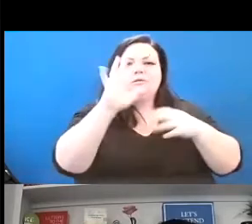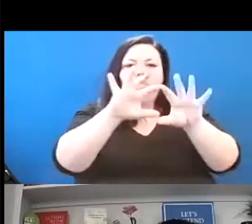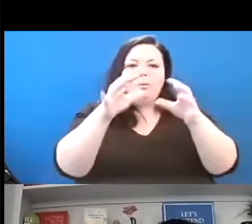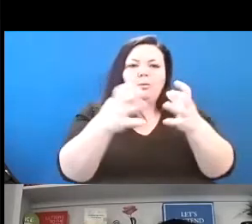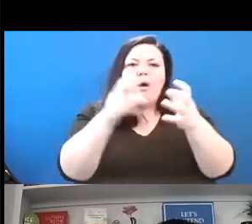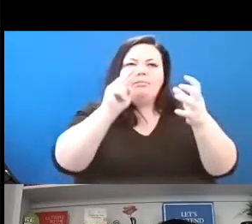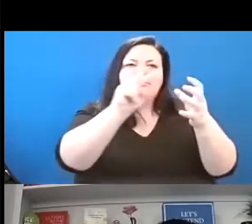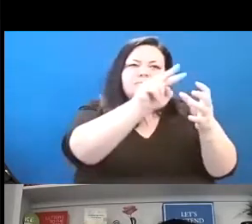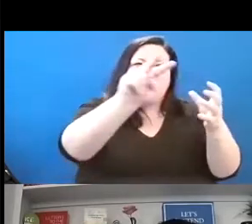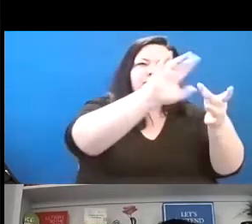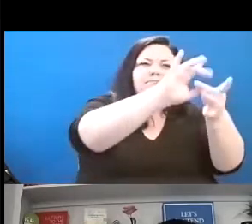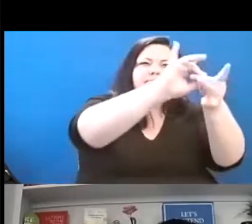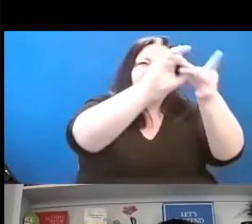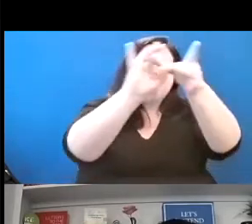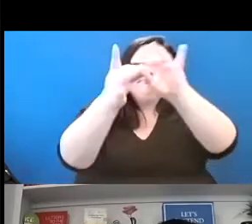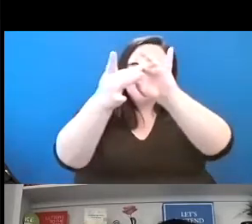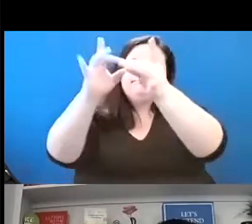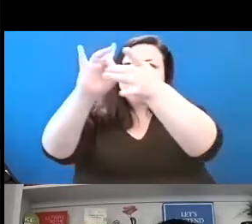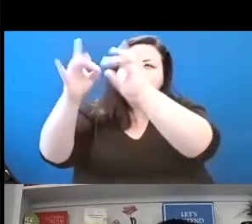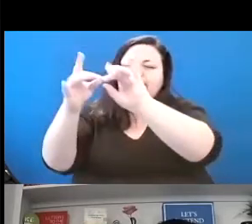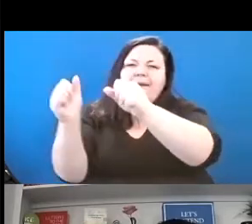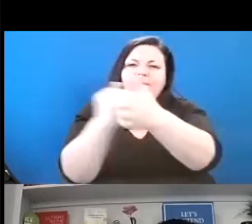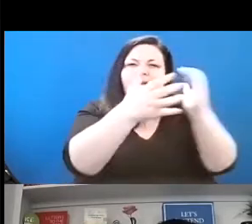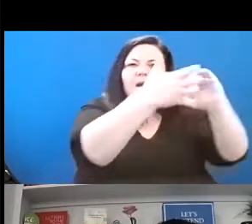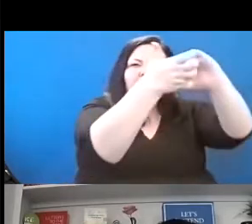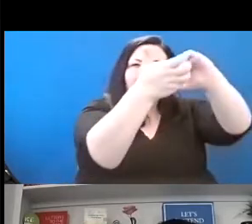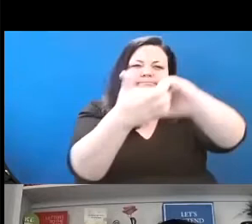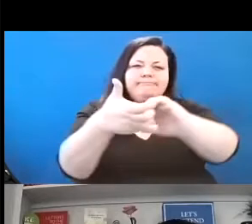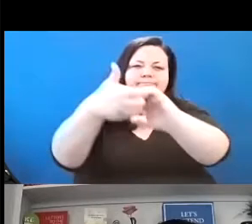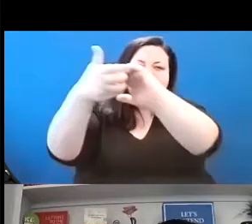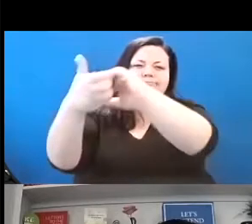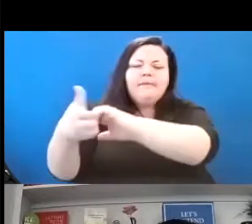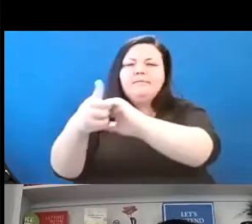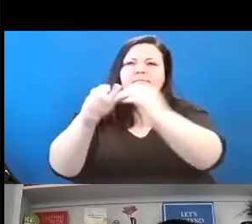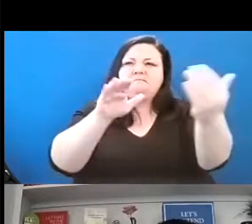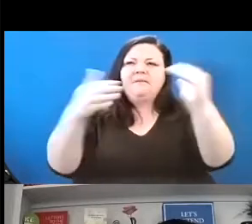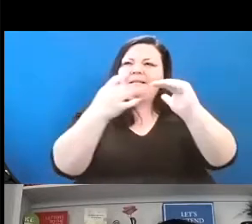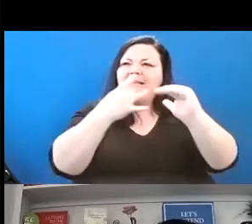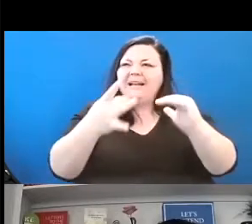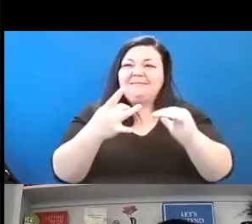all things held in common, and weighed against the light isn’t enough to tip the scale.